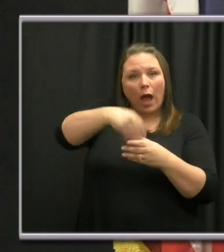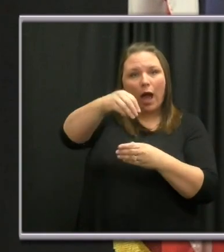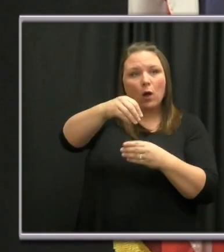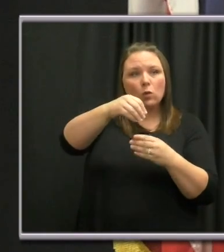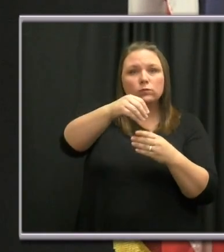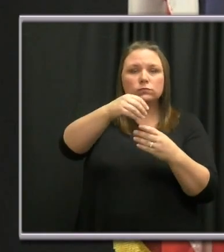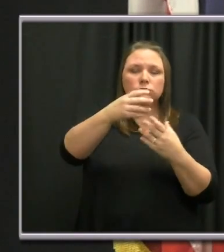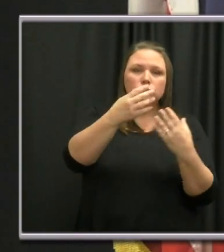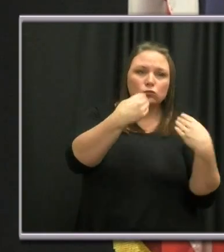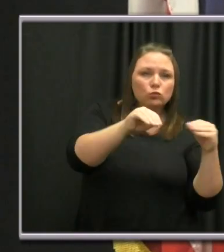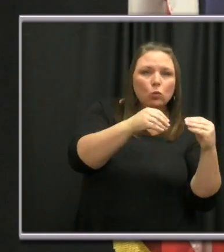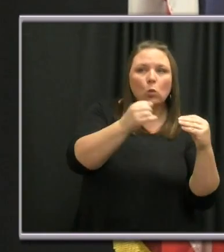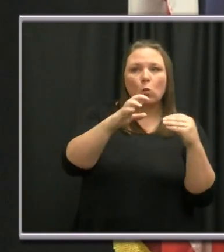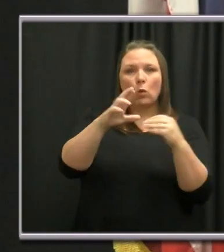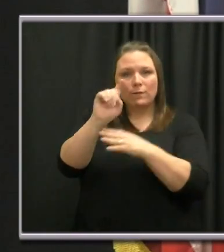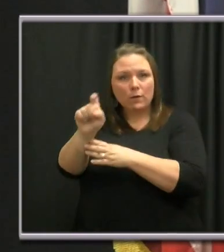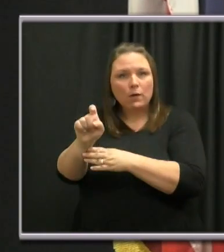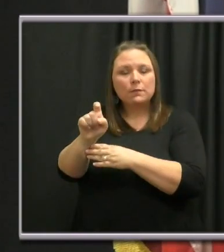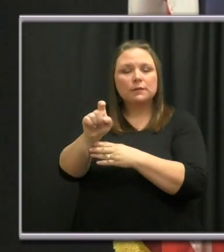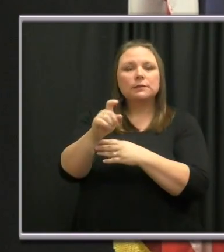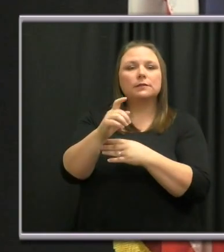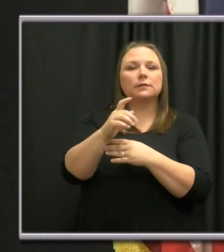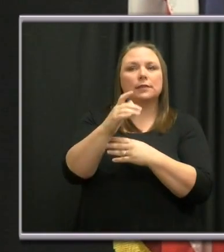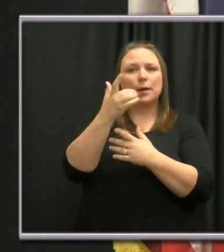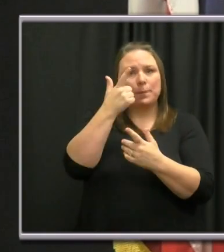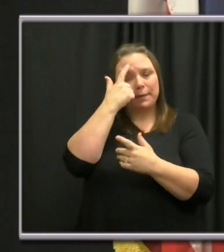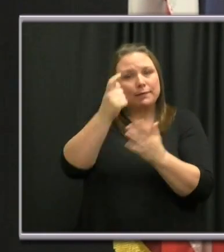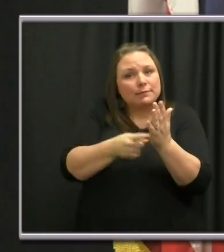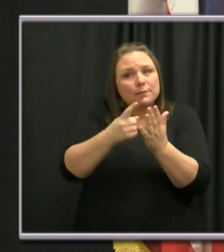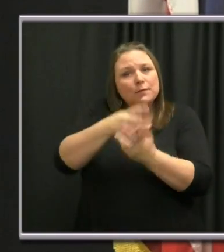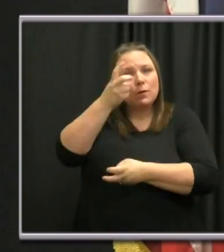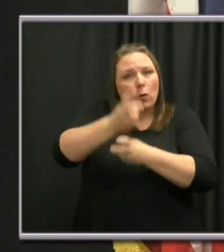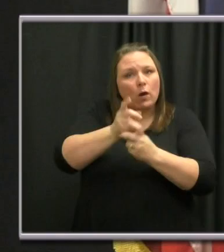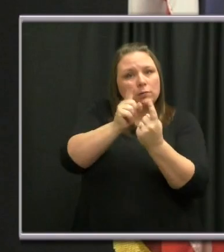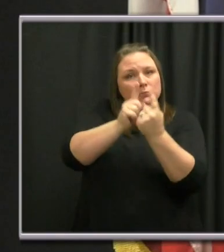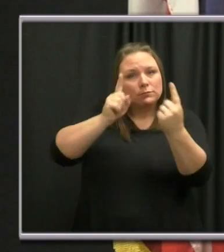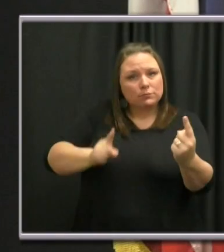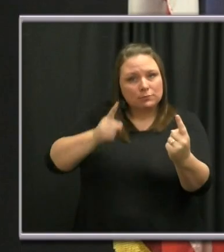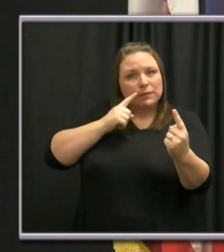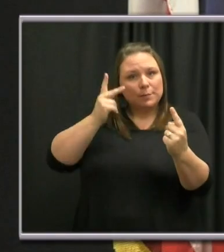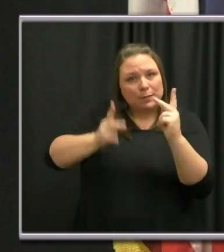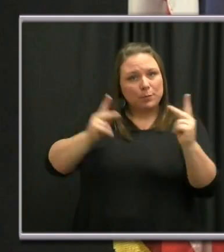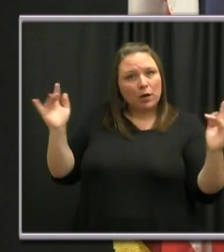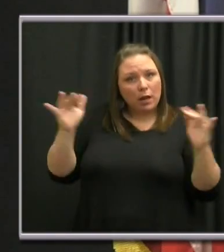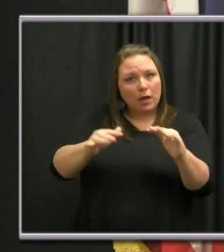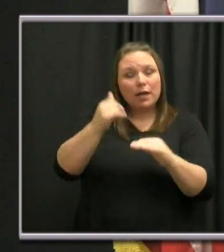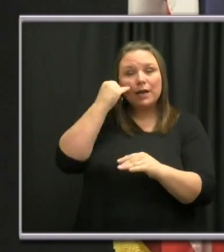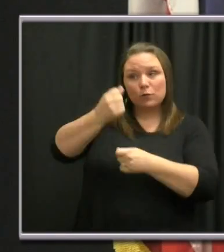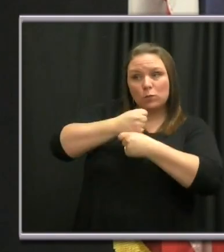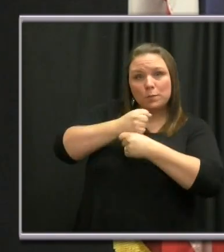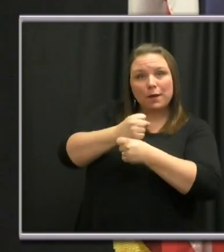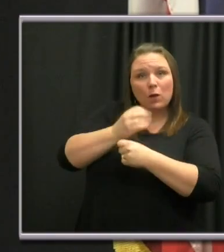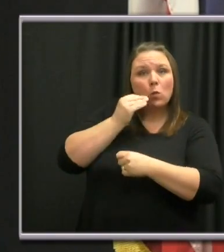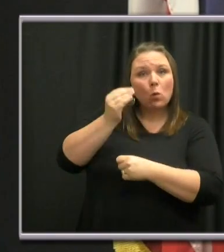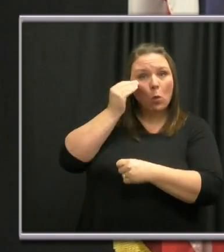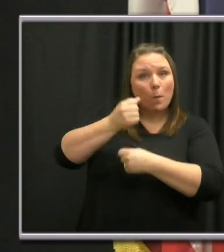WEAR FACE COVERINGS IN PUBLIC SETTINGS. WERE OTHER SOCIAL DISTANCING MEASURES MAY BE